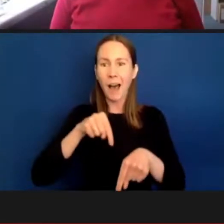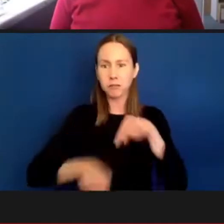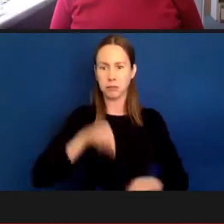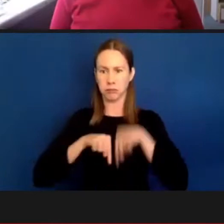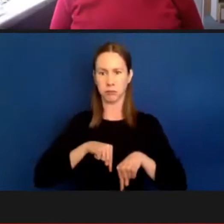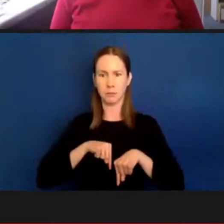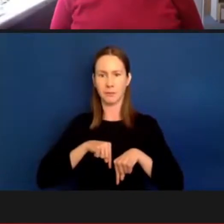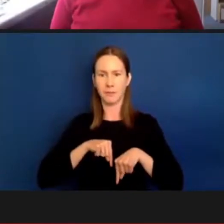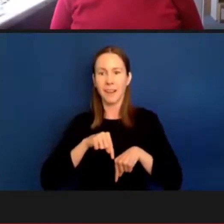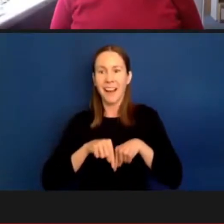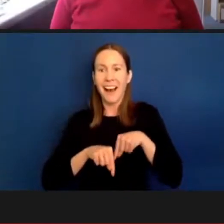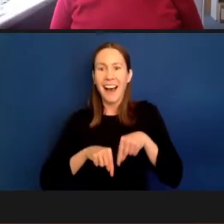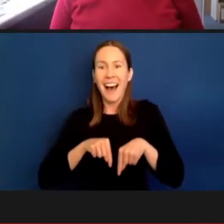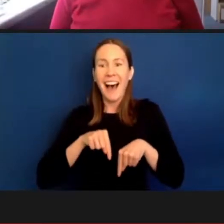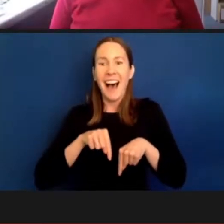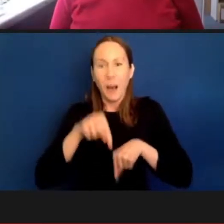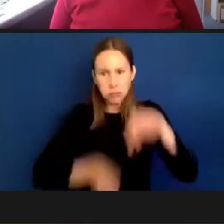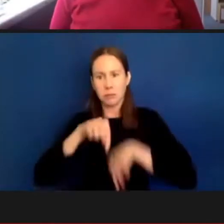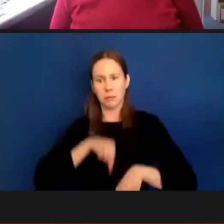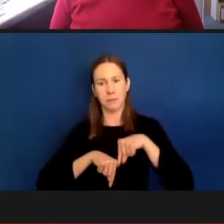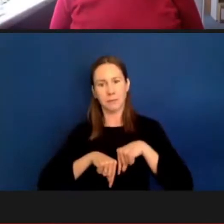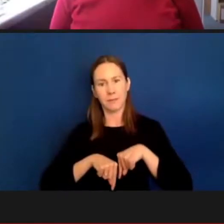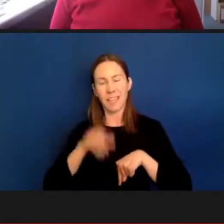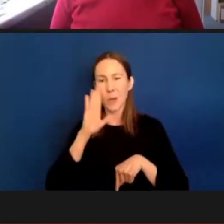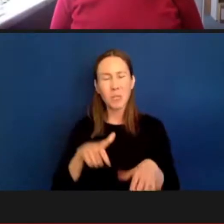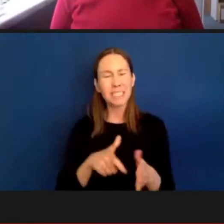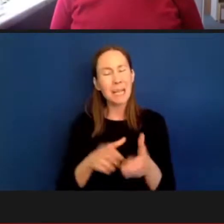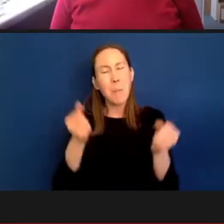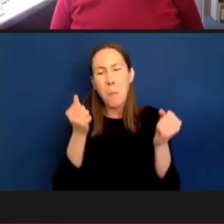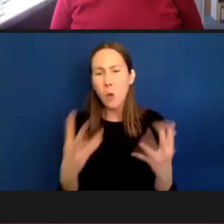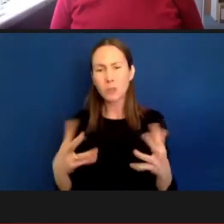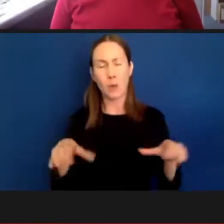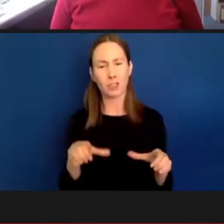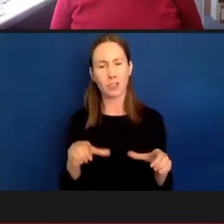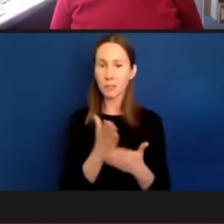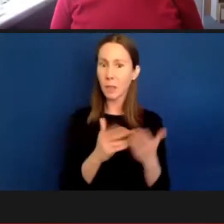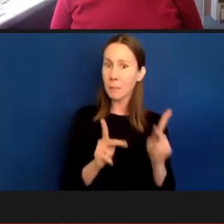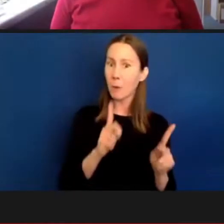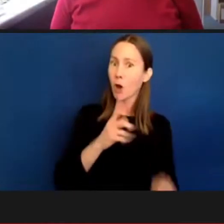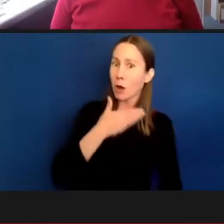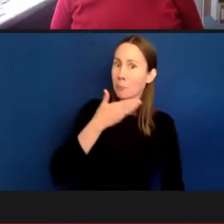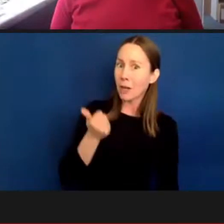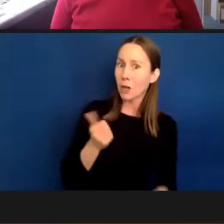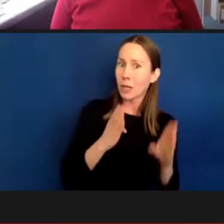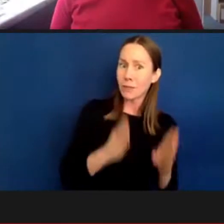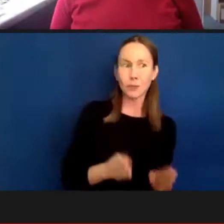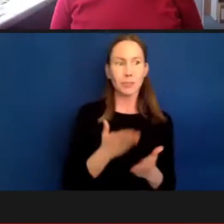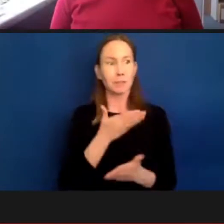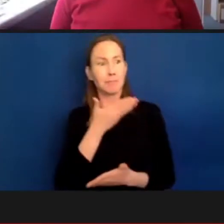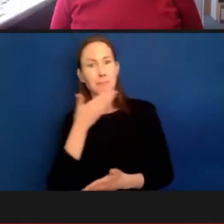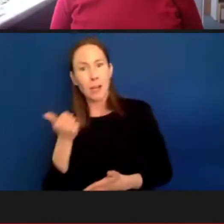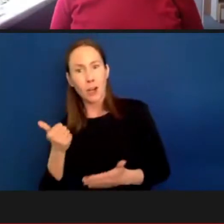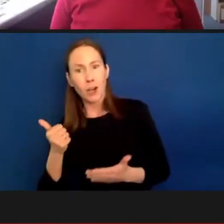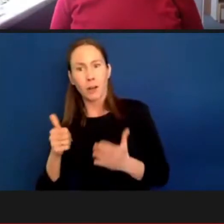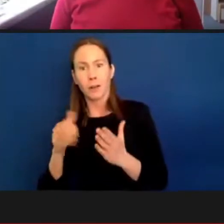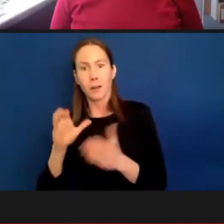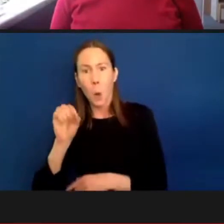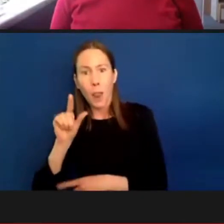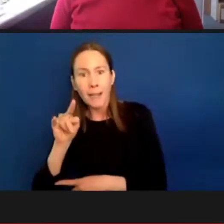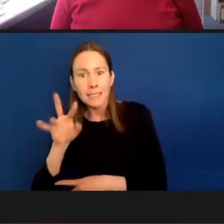And it's going to take multiple actions and some people are better at the individual, and some at the collective, and some at the policy, and some at the media level.